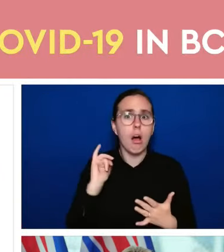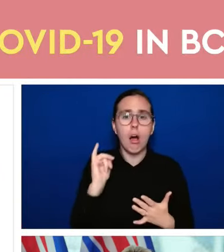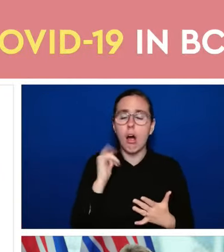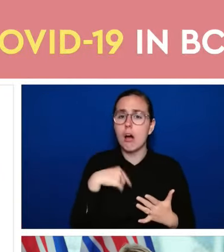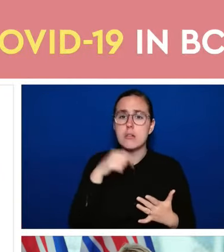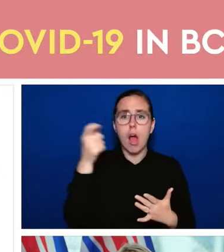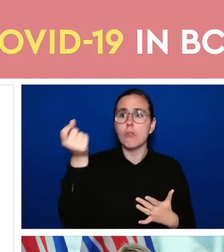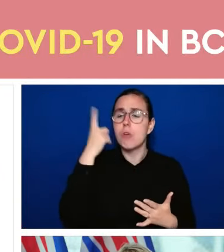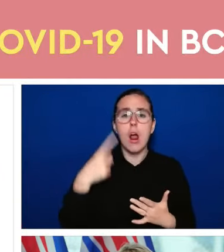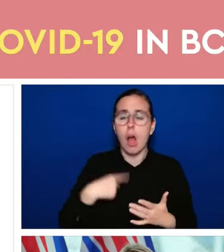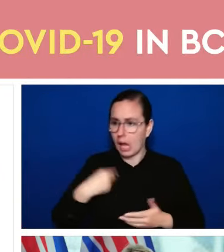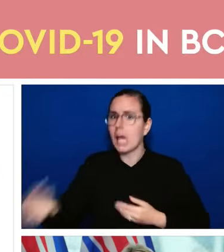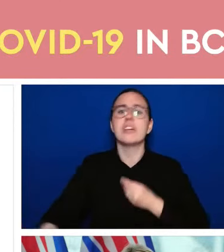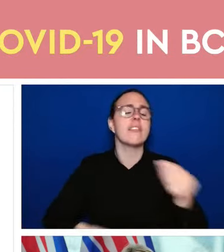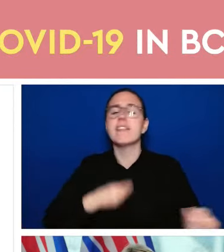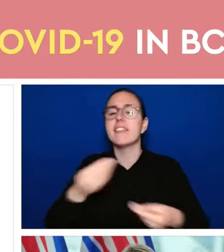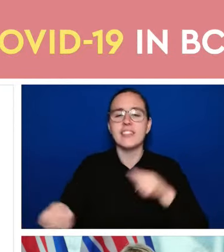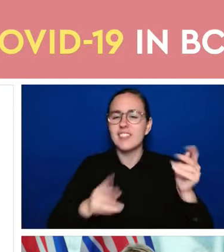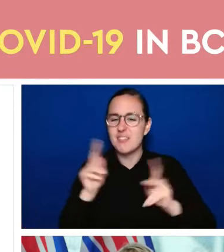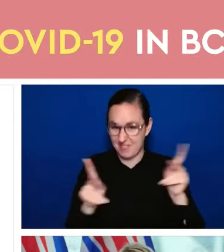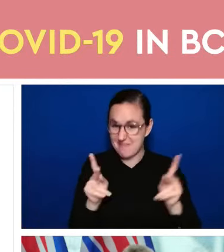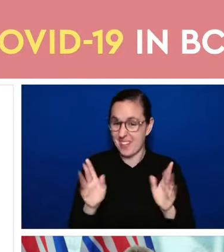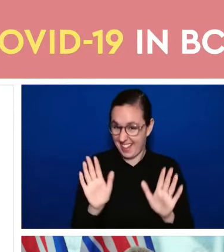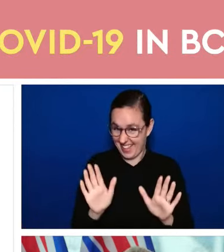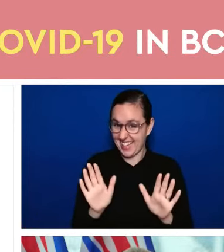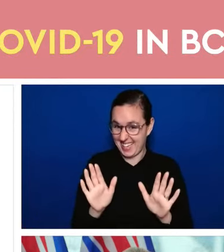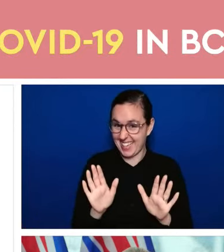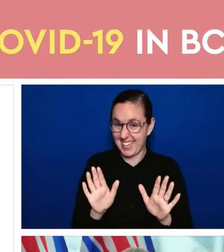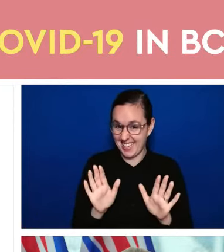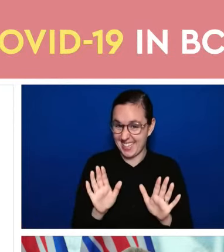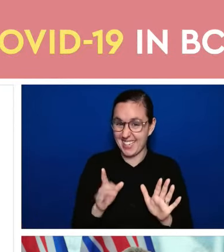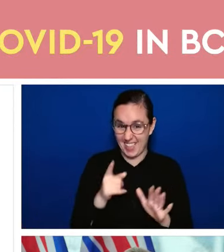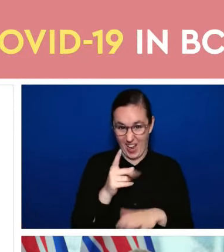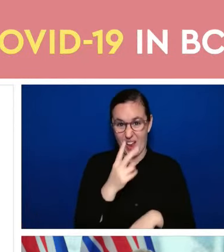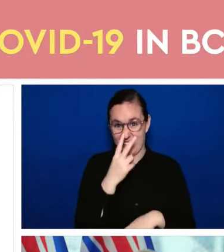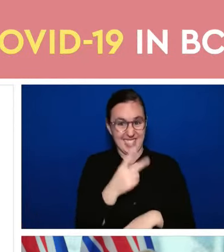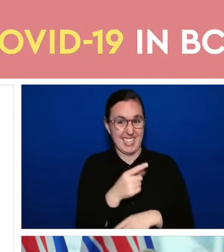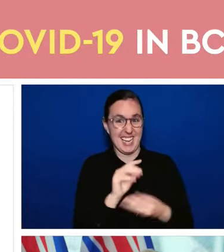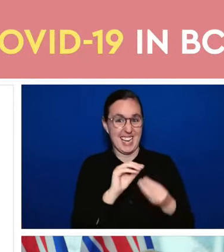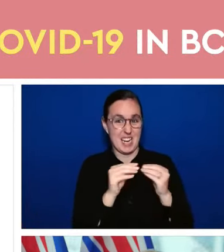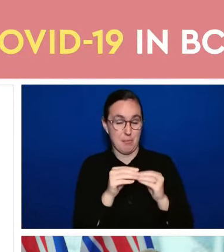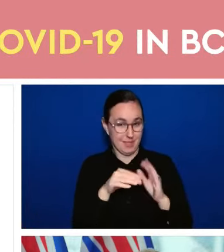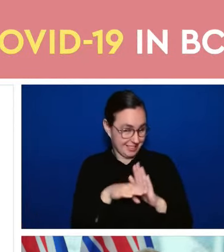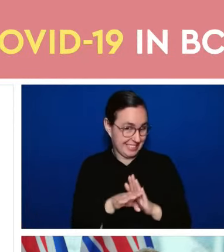evidence of antibodies against the virus itself. And we now